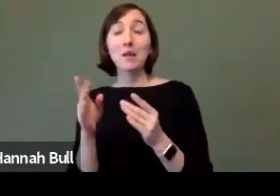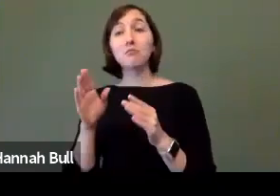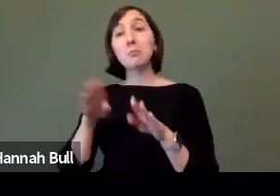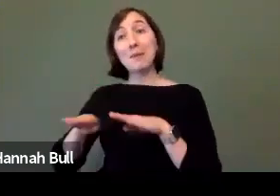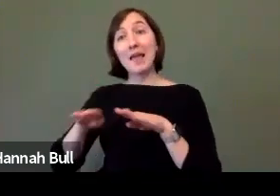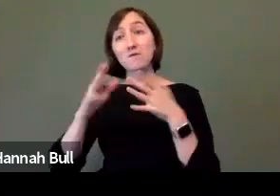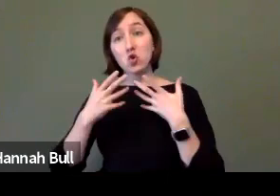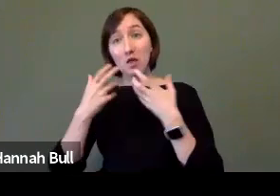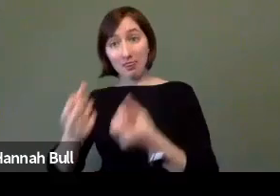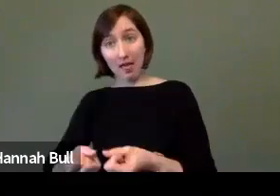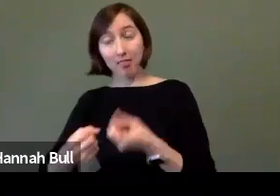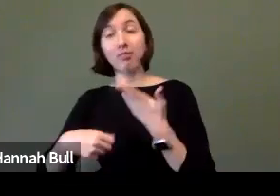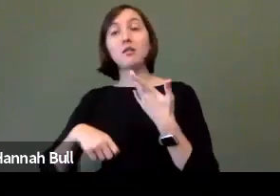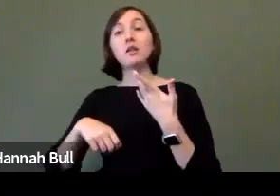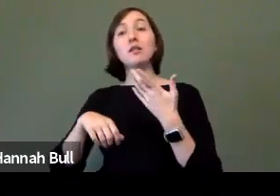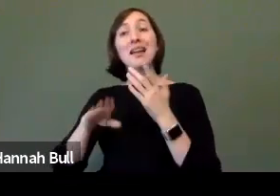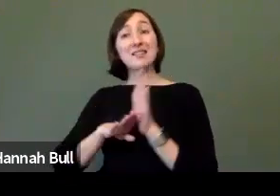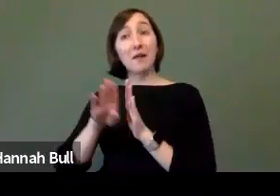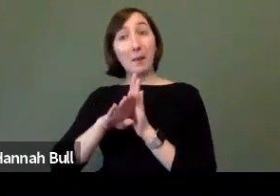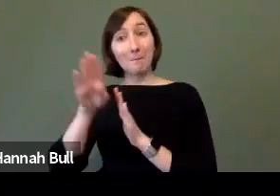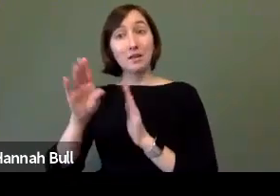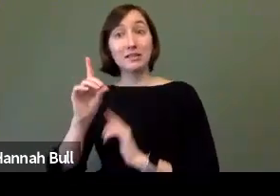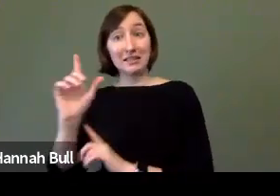They provide services such as individualized placement